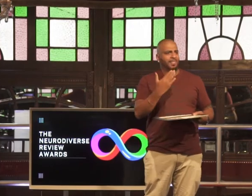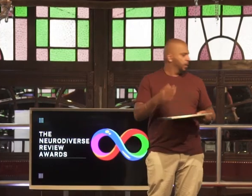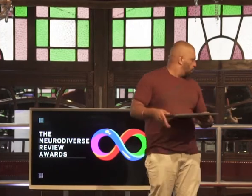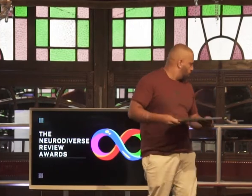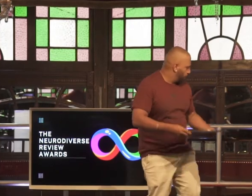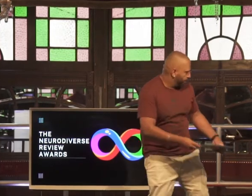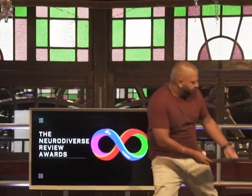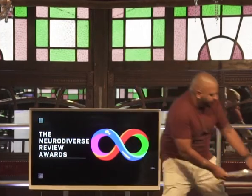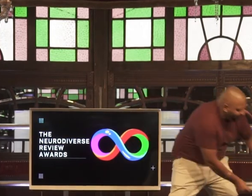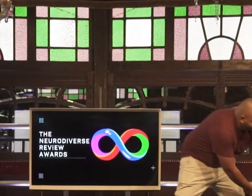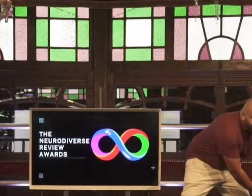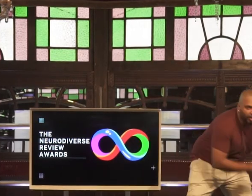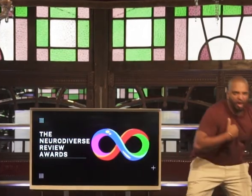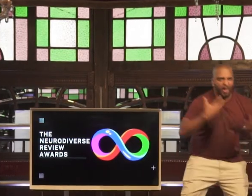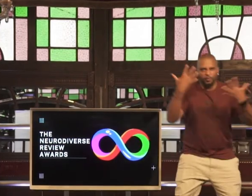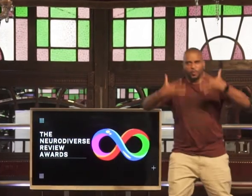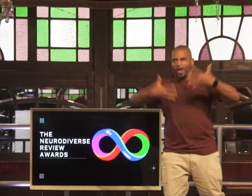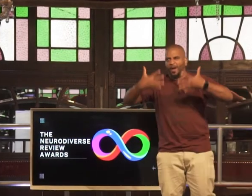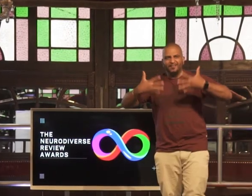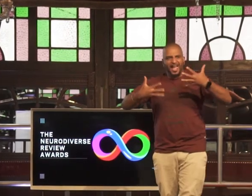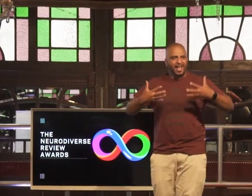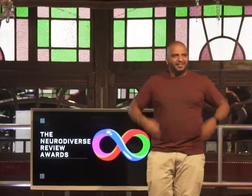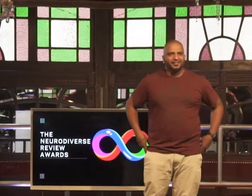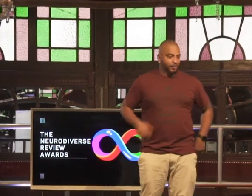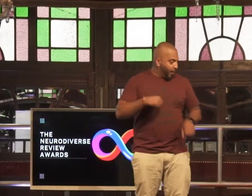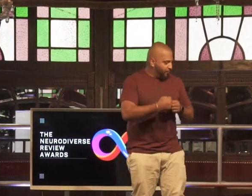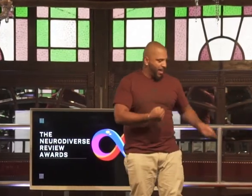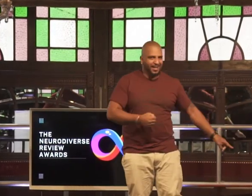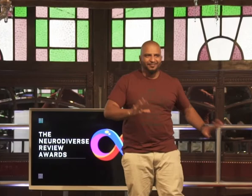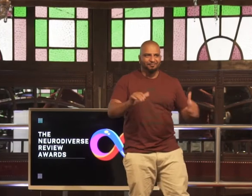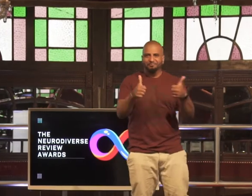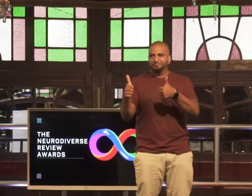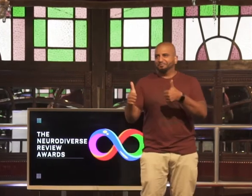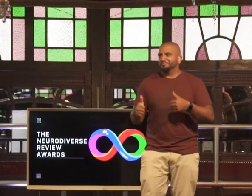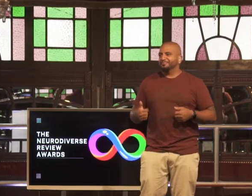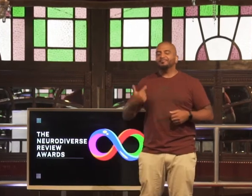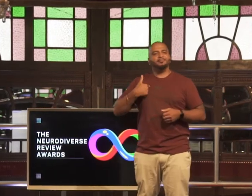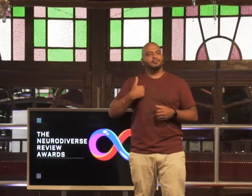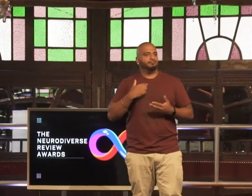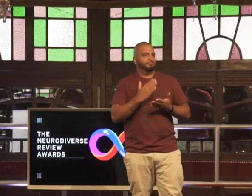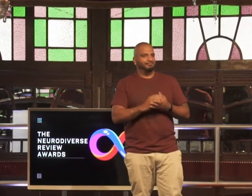Well, first of all, I - I'm sorry, I can't sign with the award in my hand, so I'll put that down!